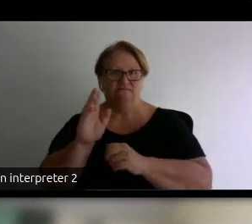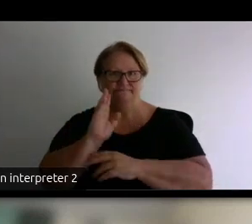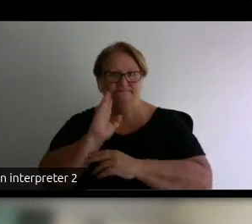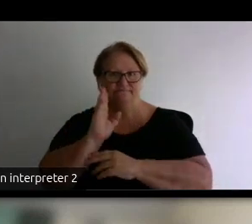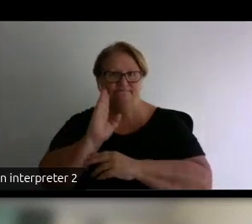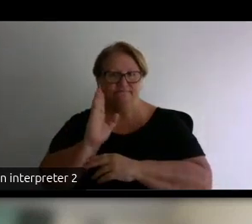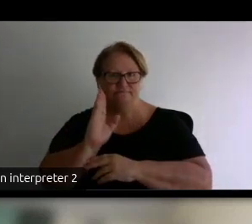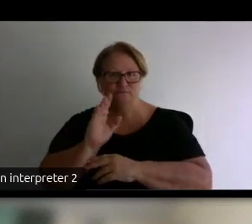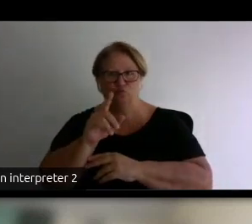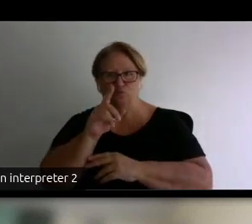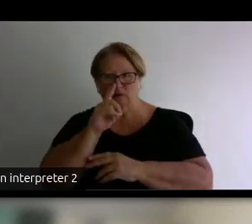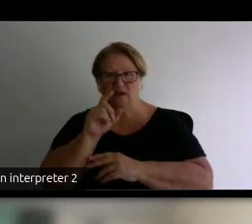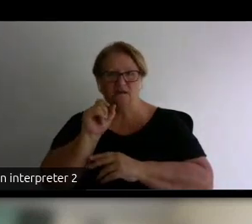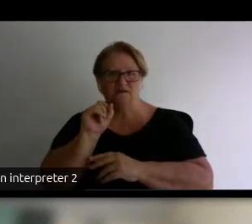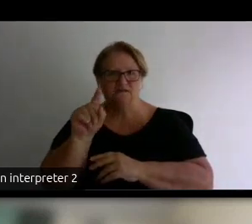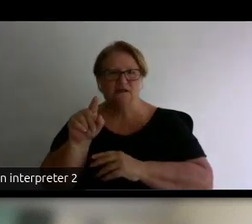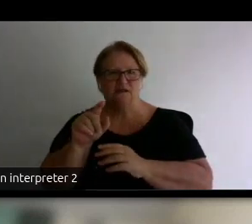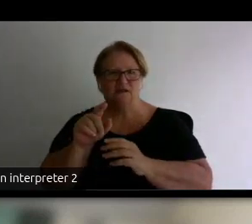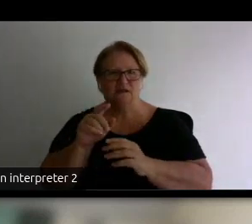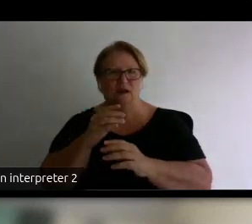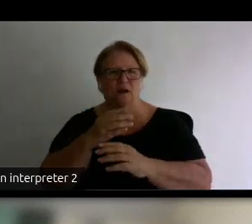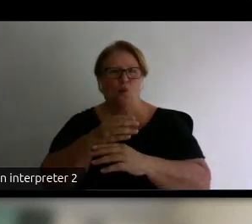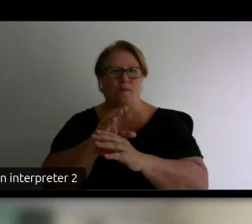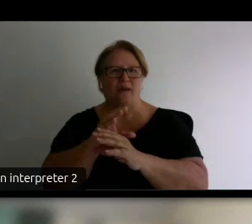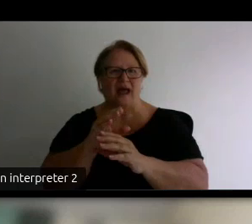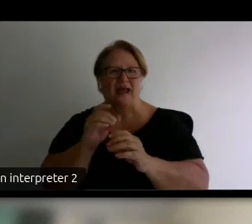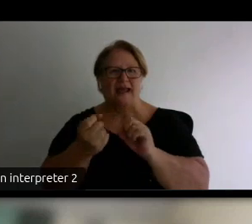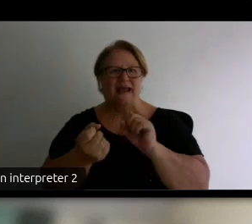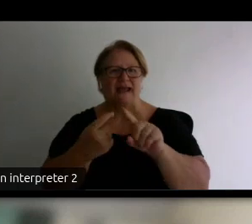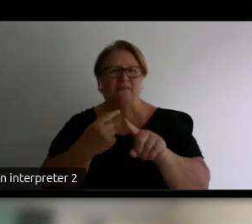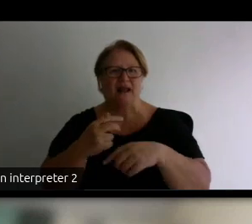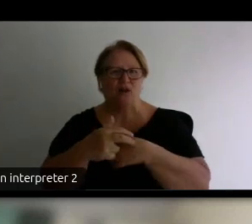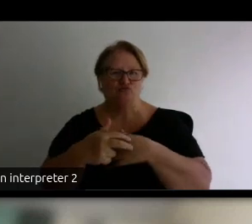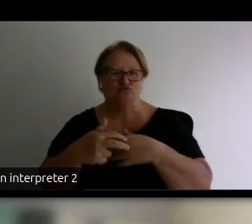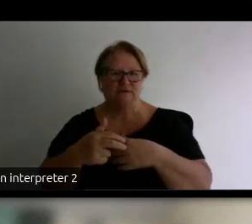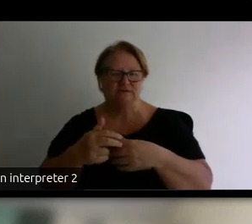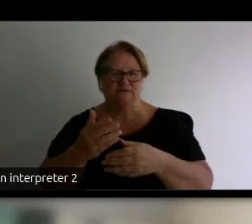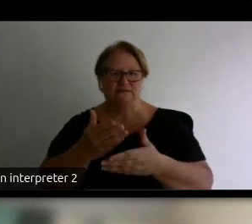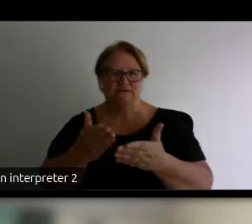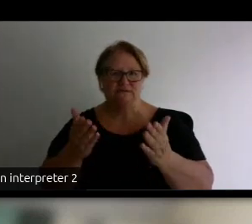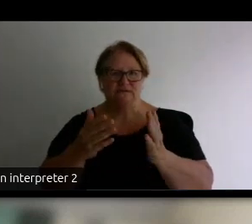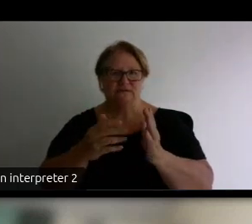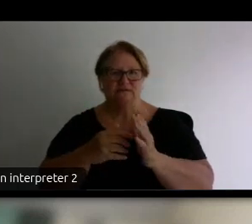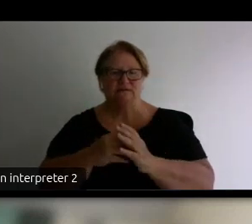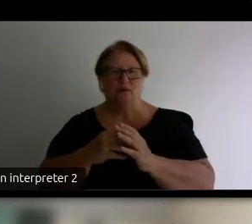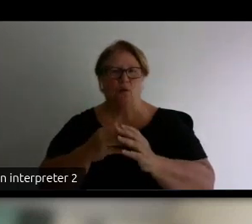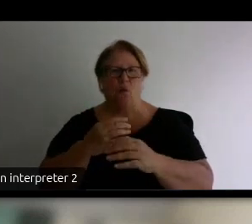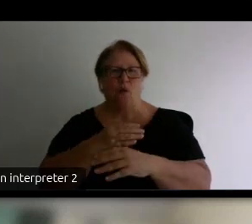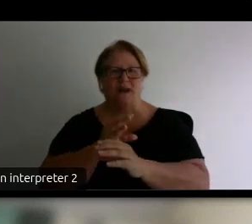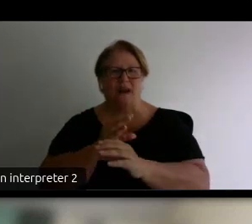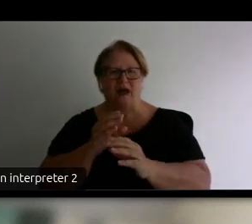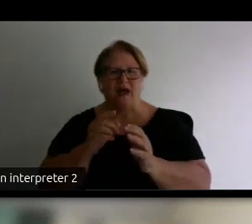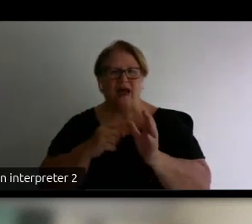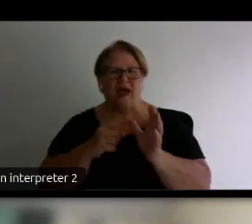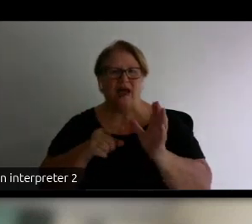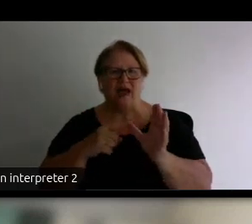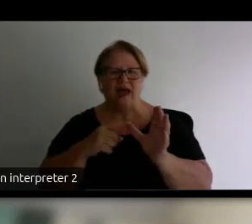you can send that through to the webinars email. So, that's just webinars@legalaid.qld.gov.au.